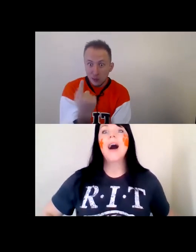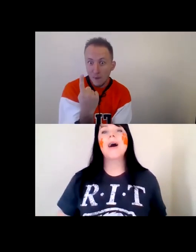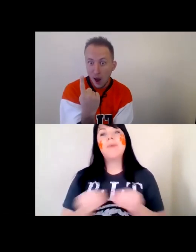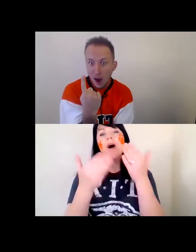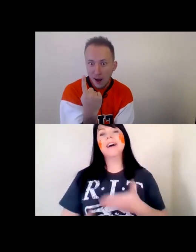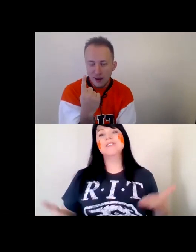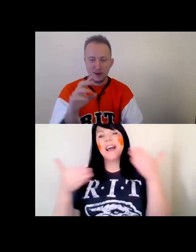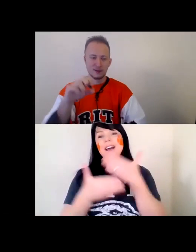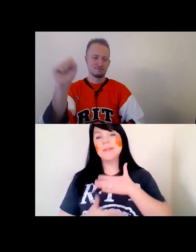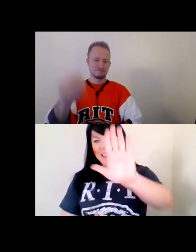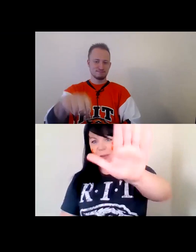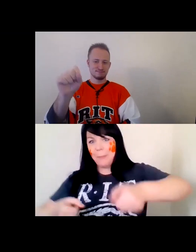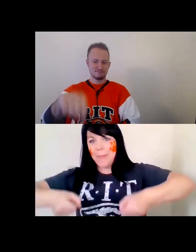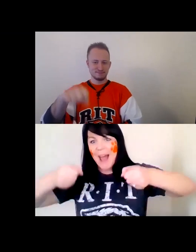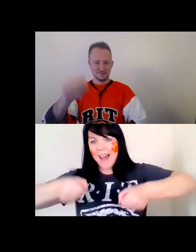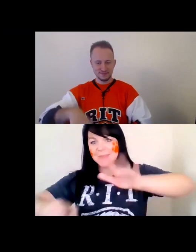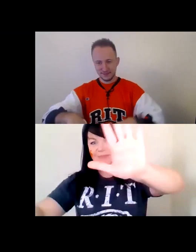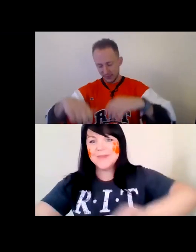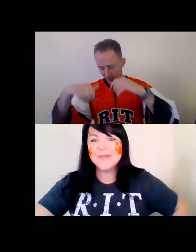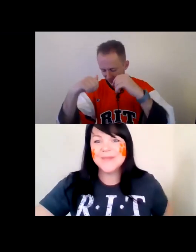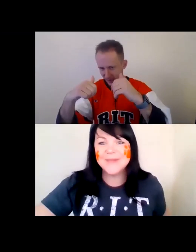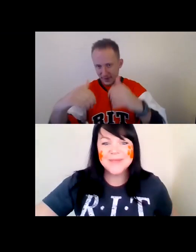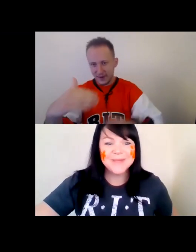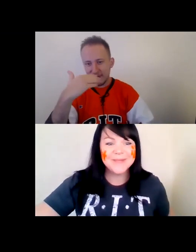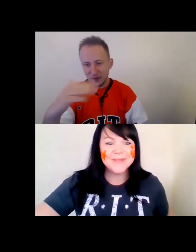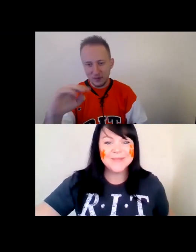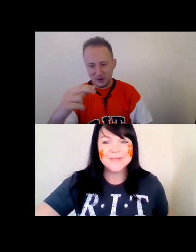Matt: Well, let's see. Another Math That! skit. Michelle: More entertainment. That is on you, Matt.